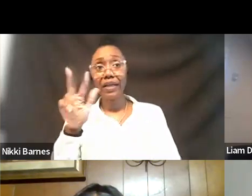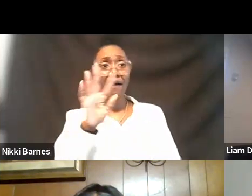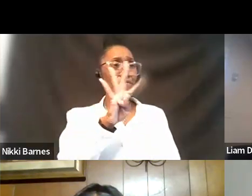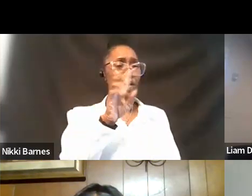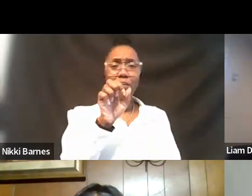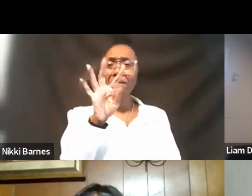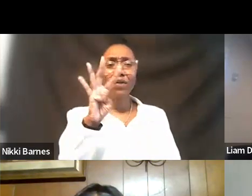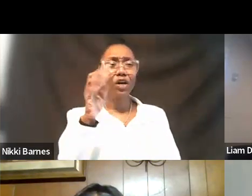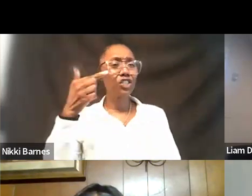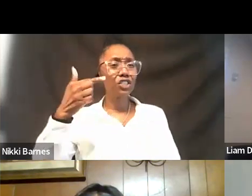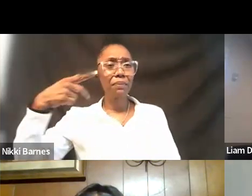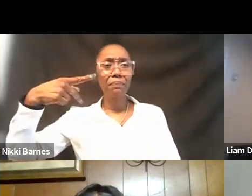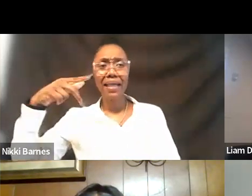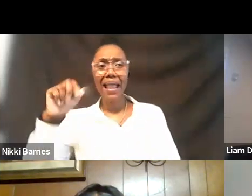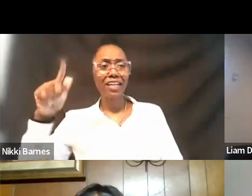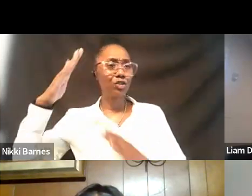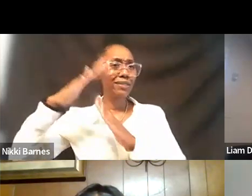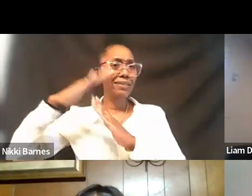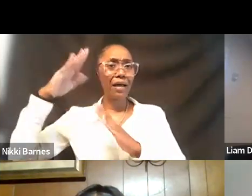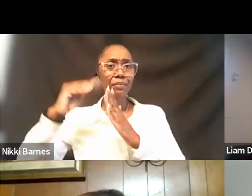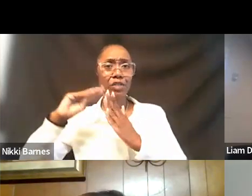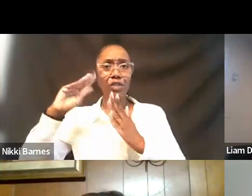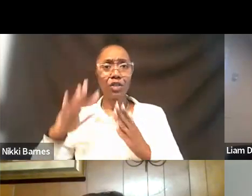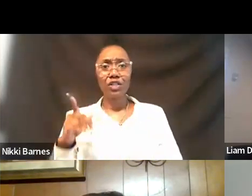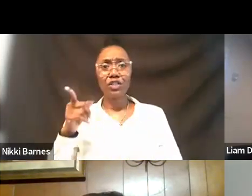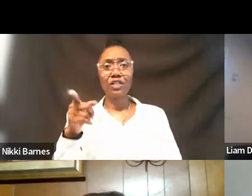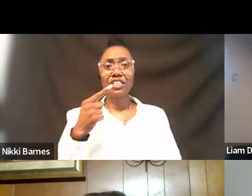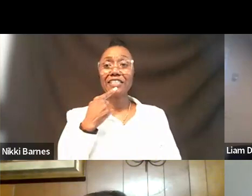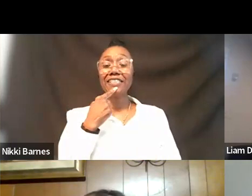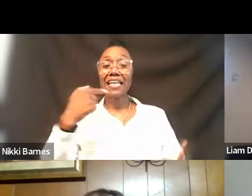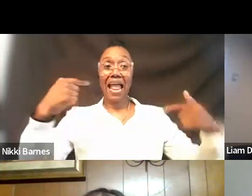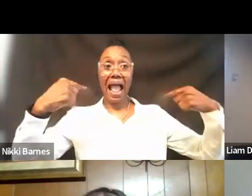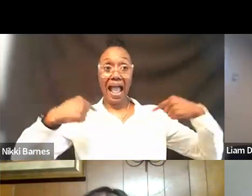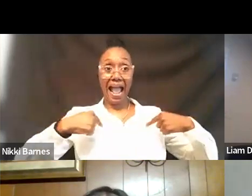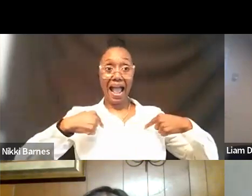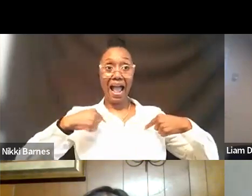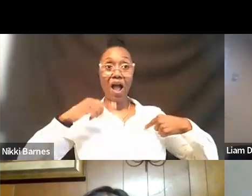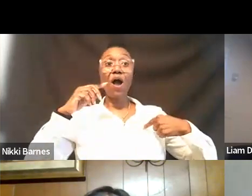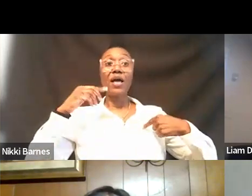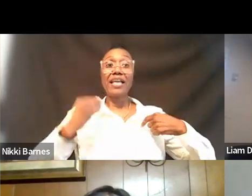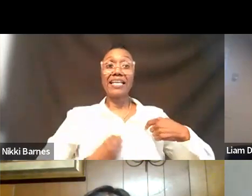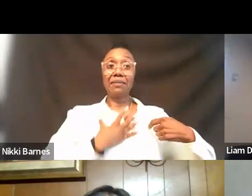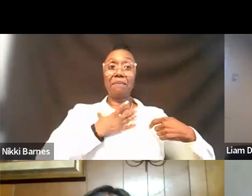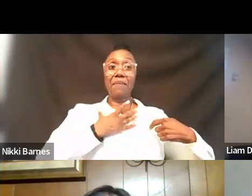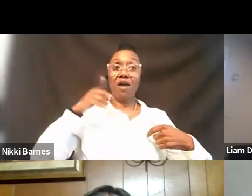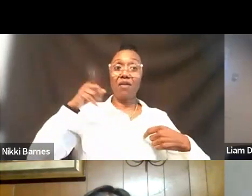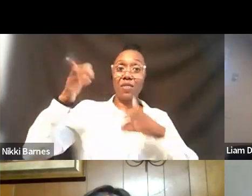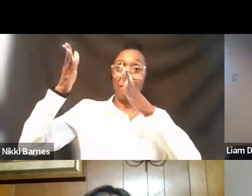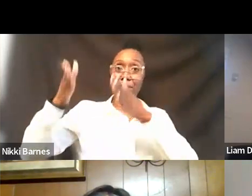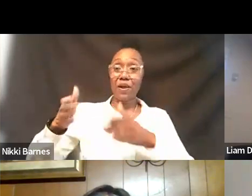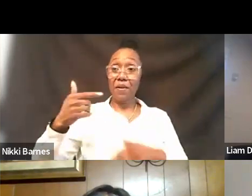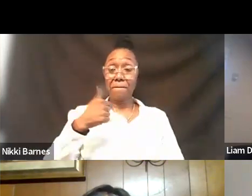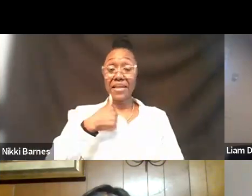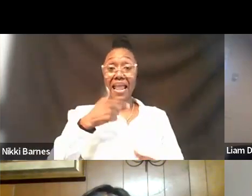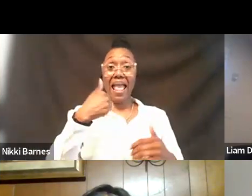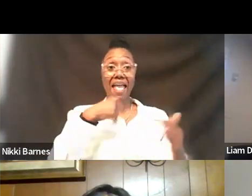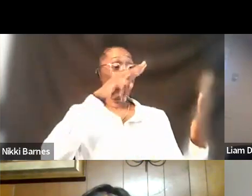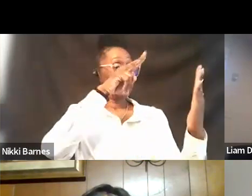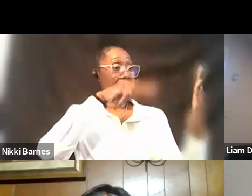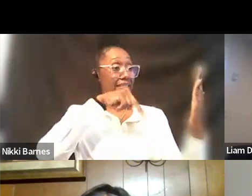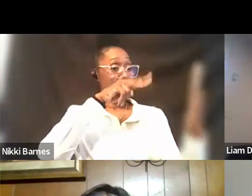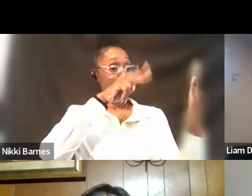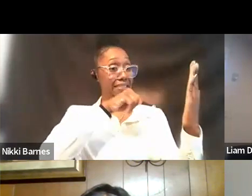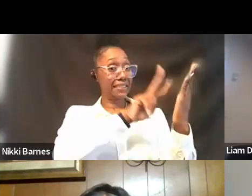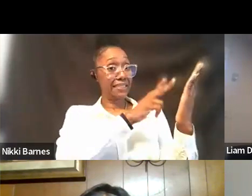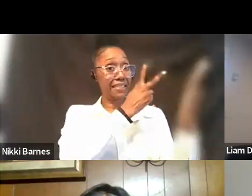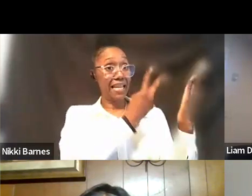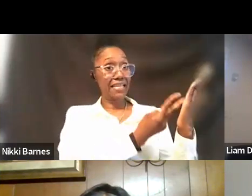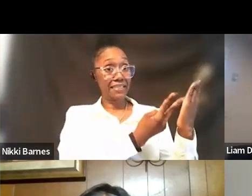And, and she said that hours are big inspiration. Because when me having dyslexia and plus with my, I've got some mission with my allergies, asthma.